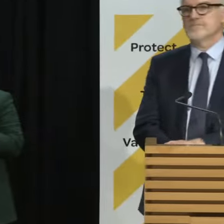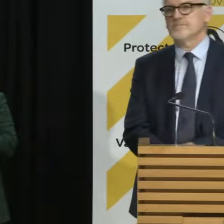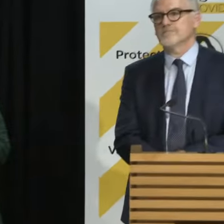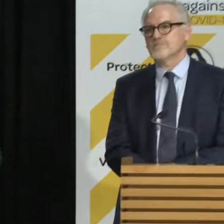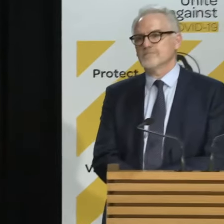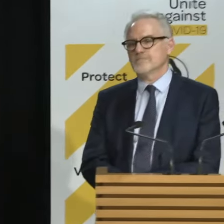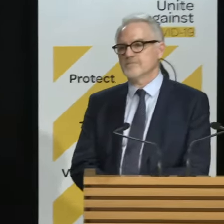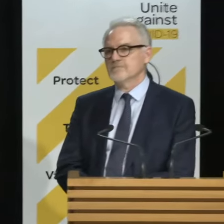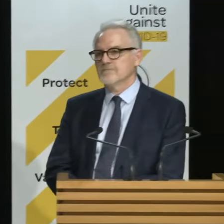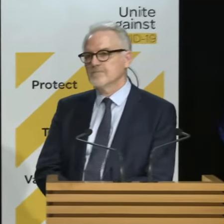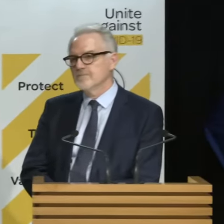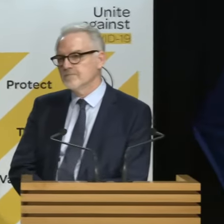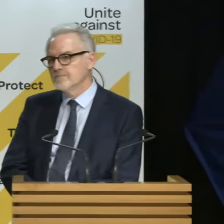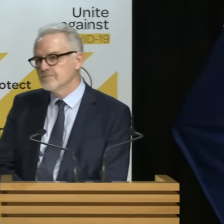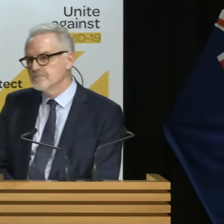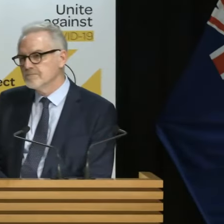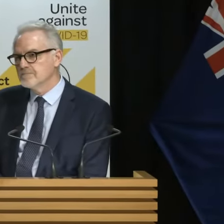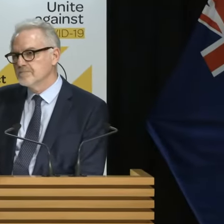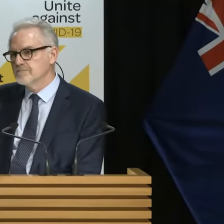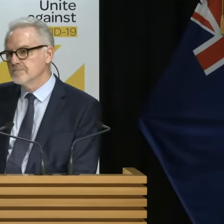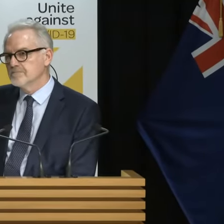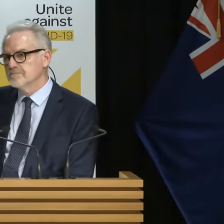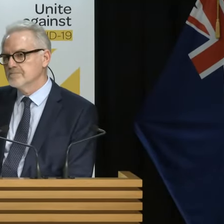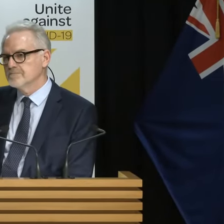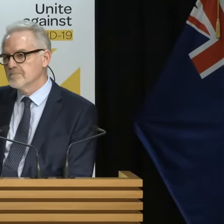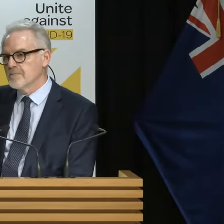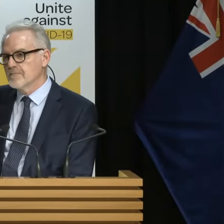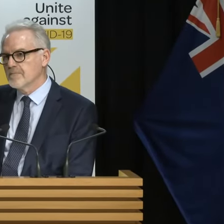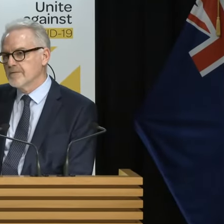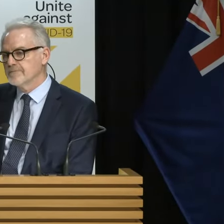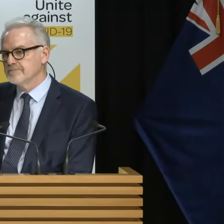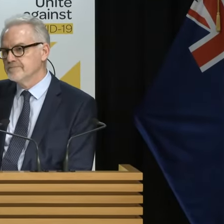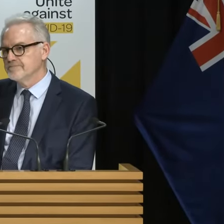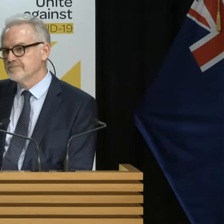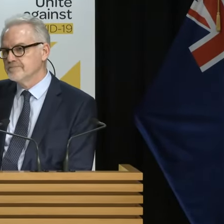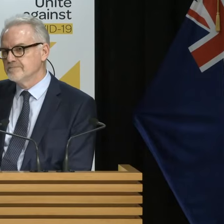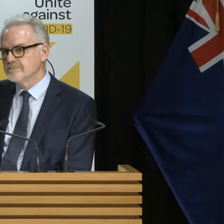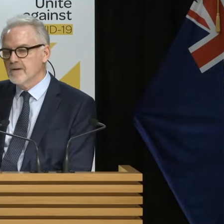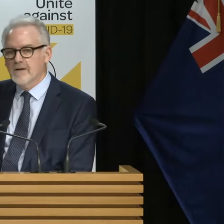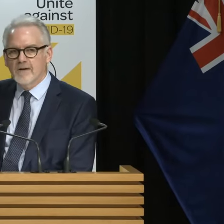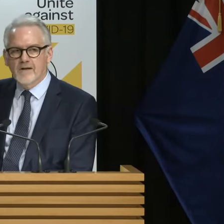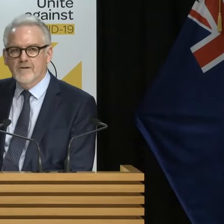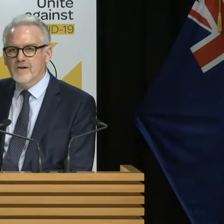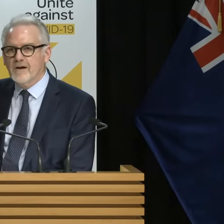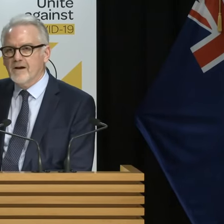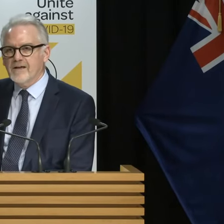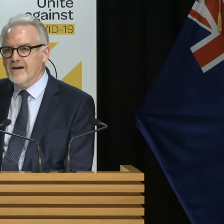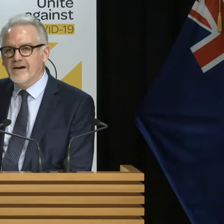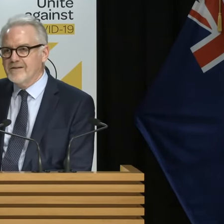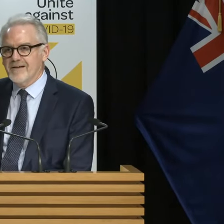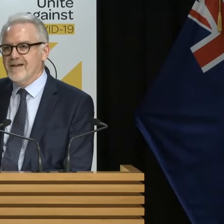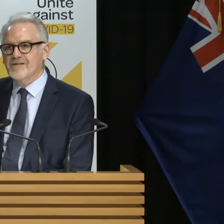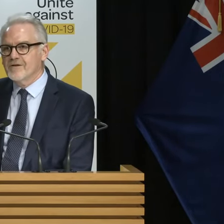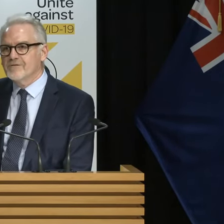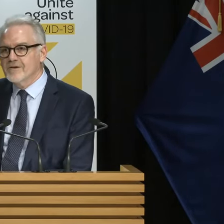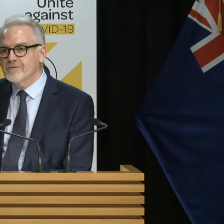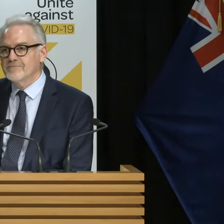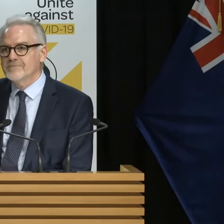advice on them.